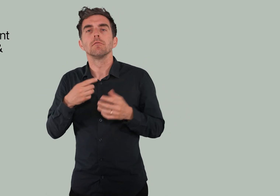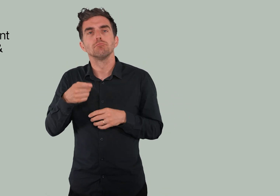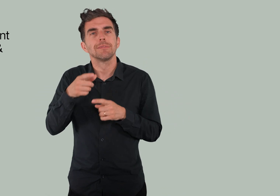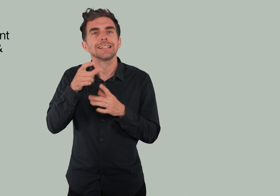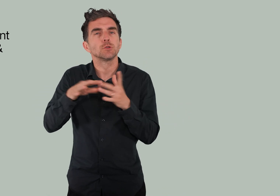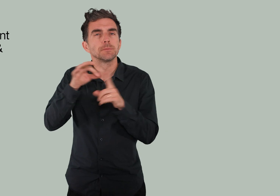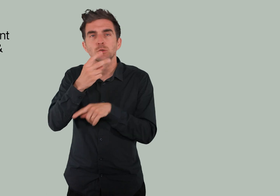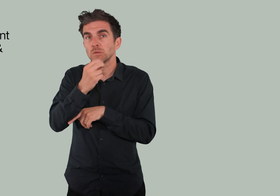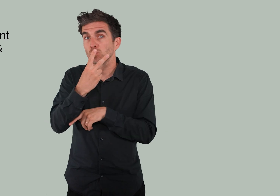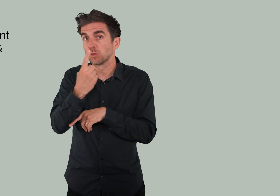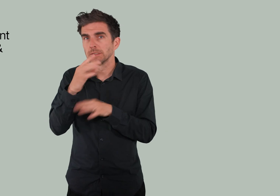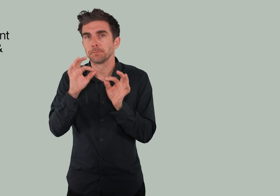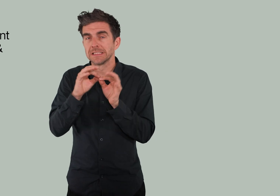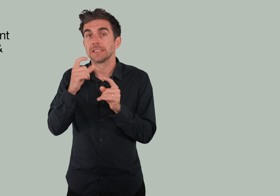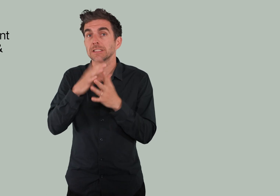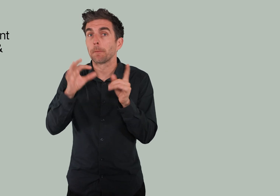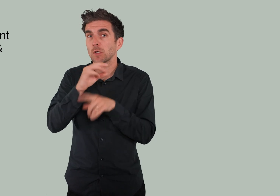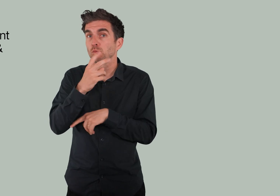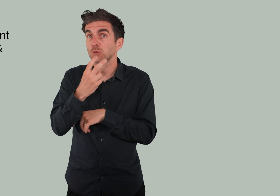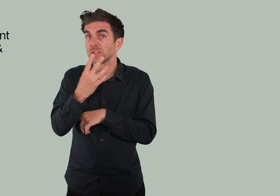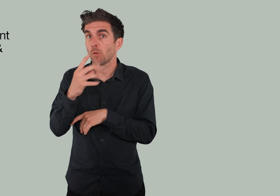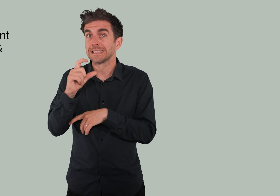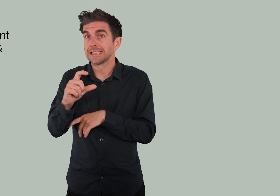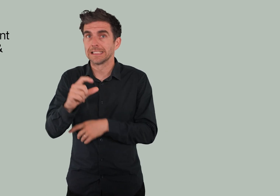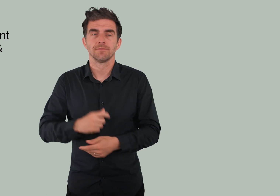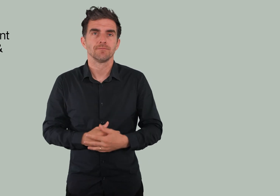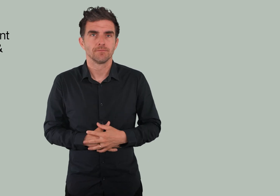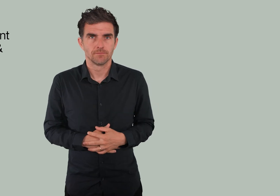(DWP, 2021b; DWP, 2024c).